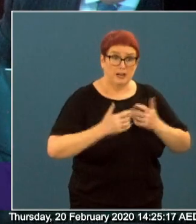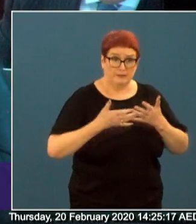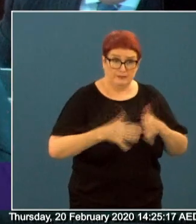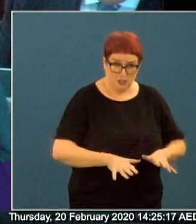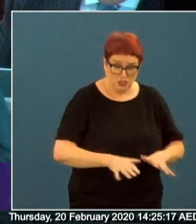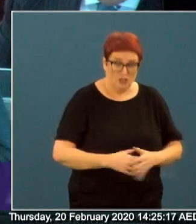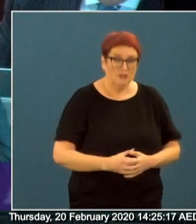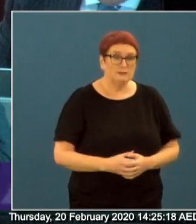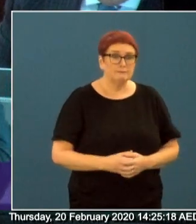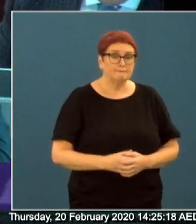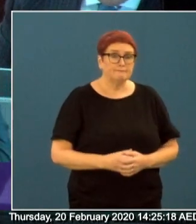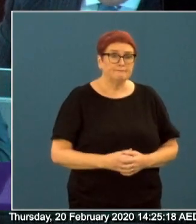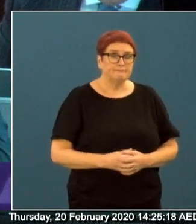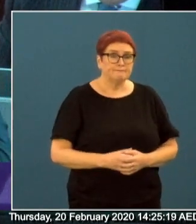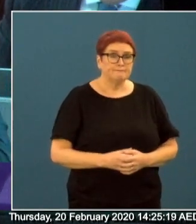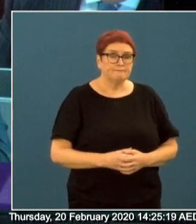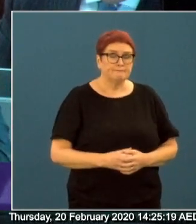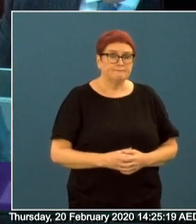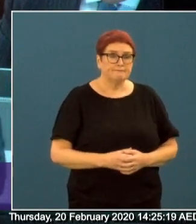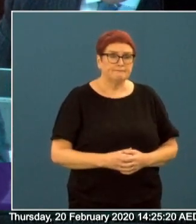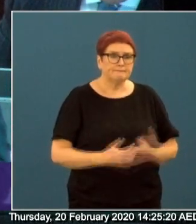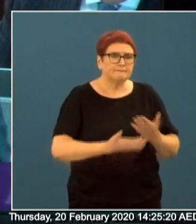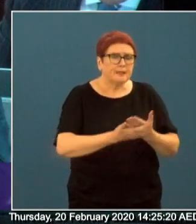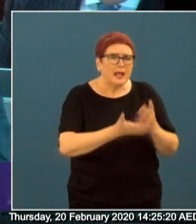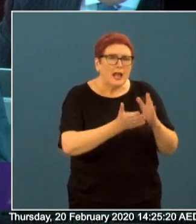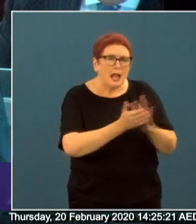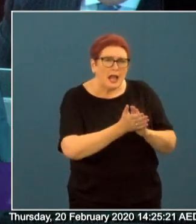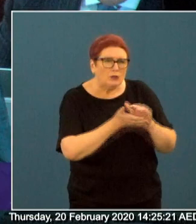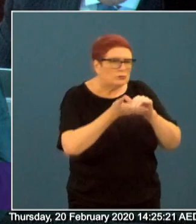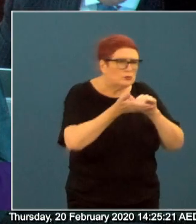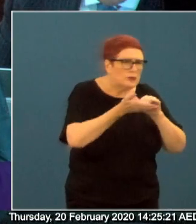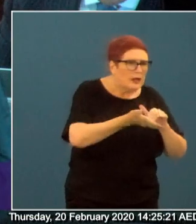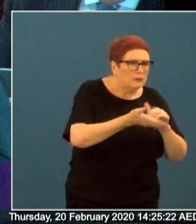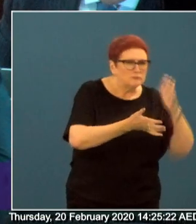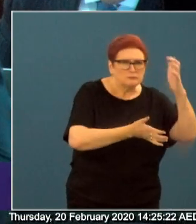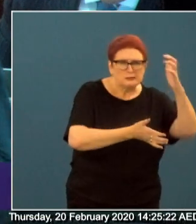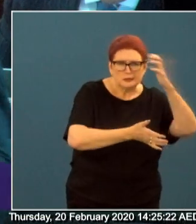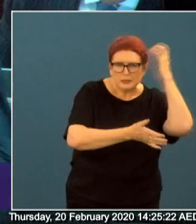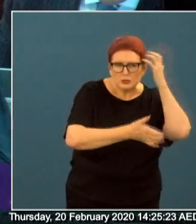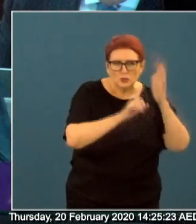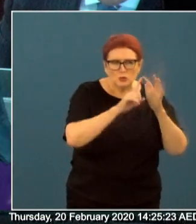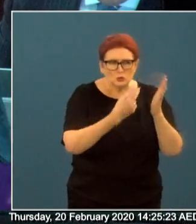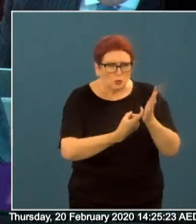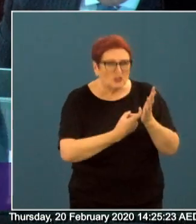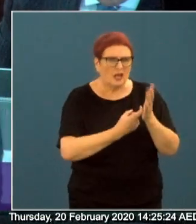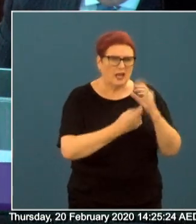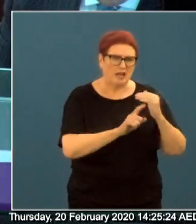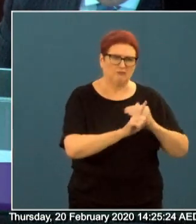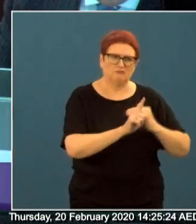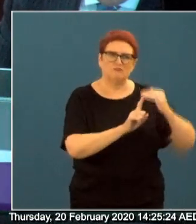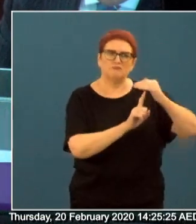is a career pathway development for key medical specialties. And you say there that it's vital